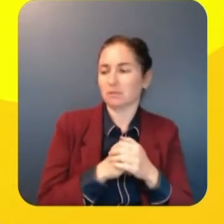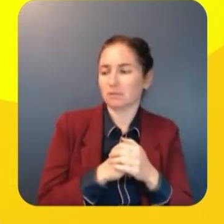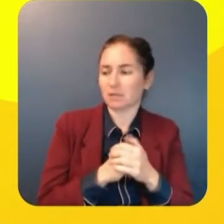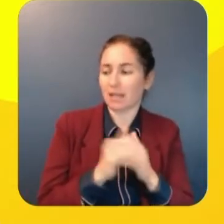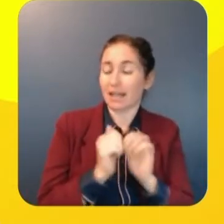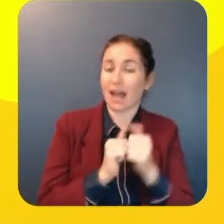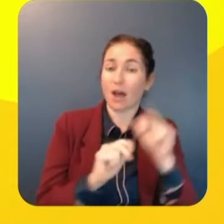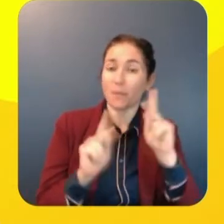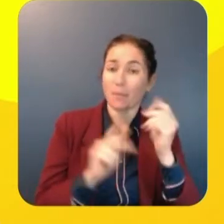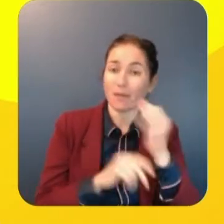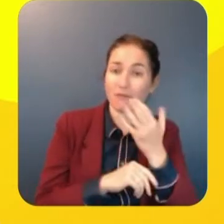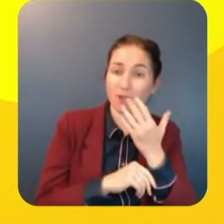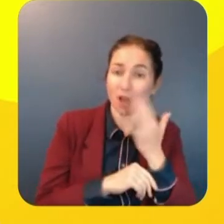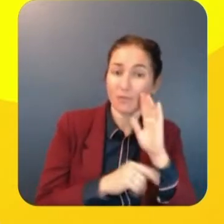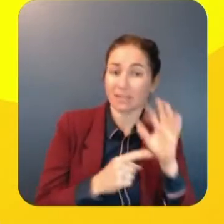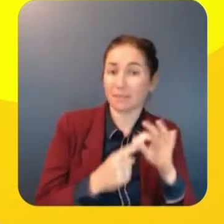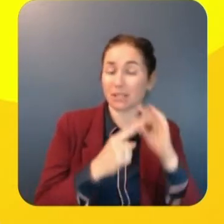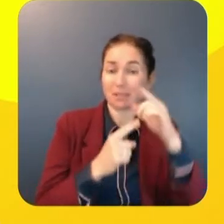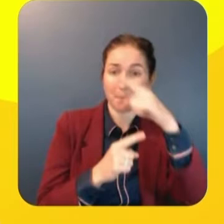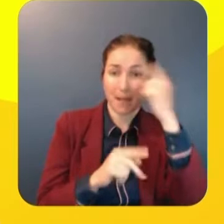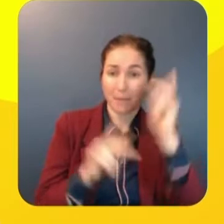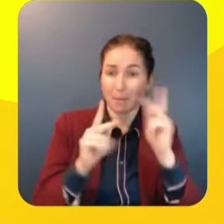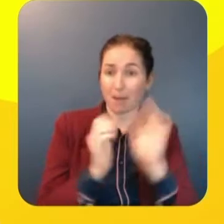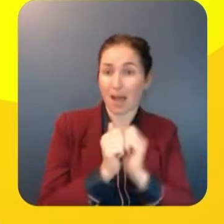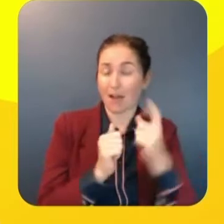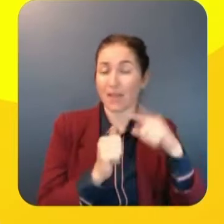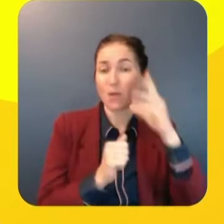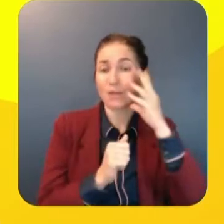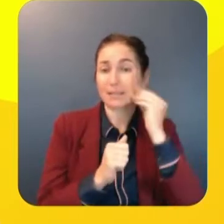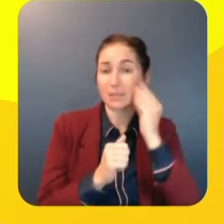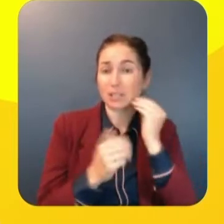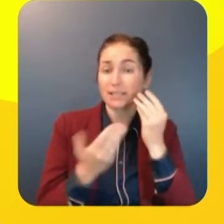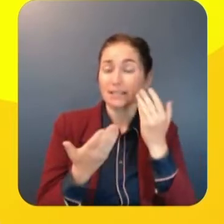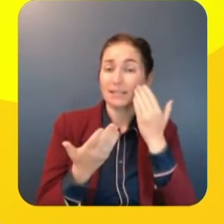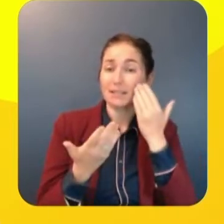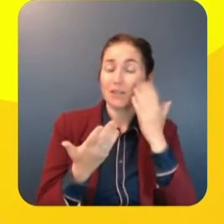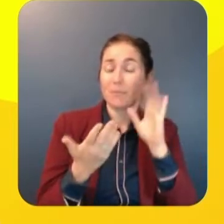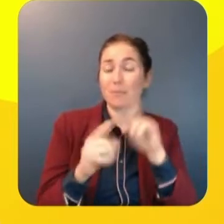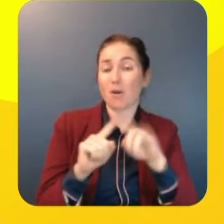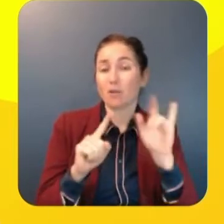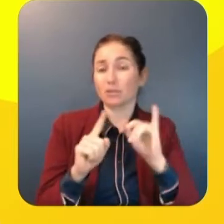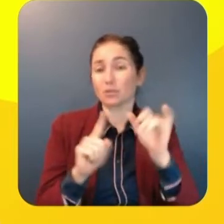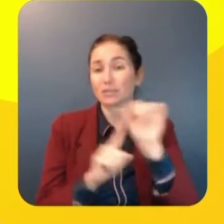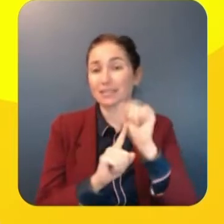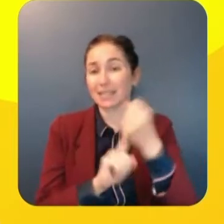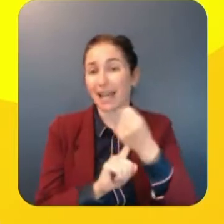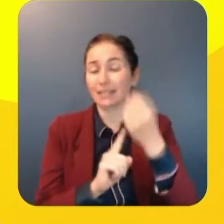especially black people, were experiencing the world of work, but also the societal kind of implications of the systems that we live in.